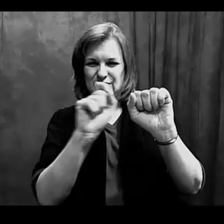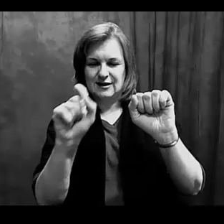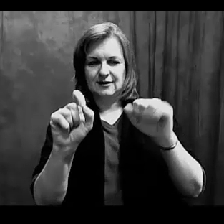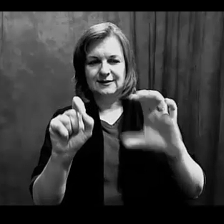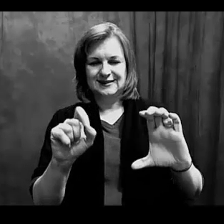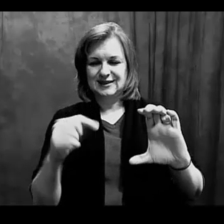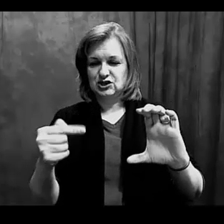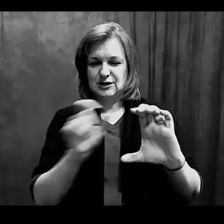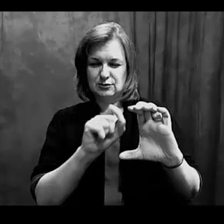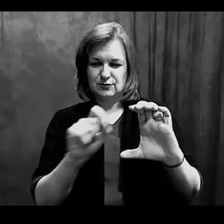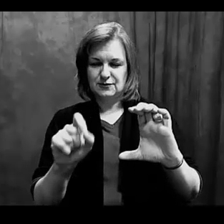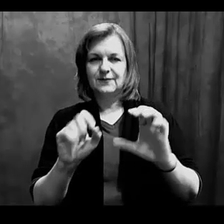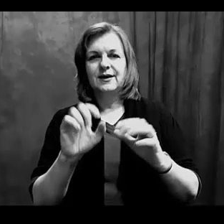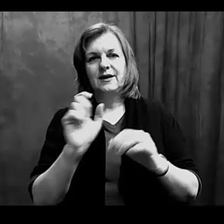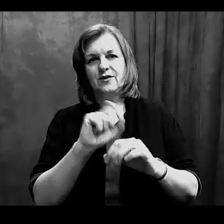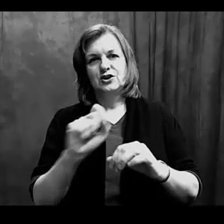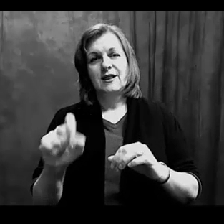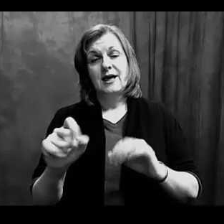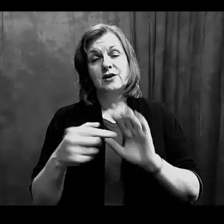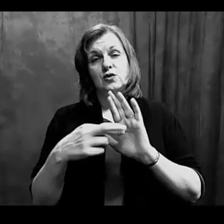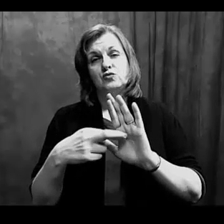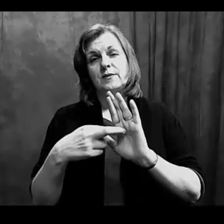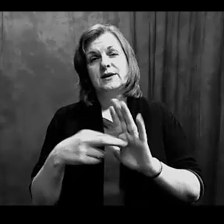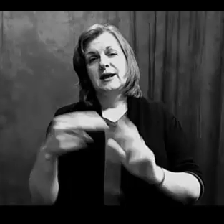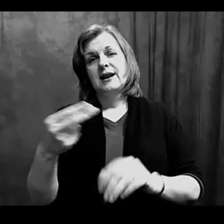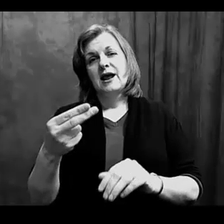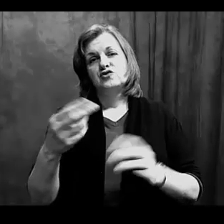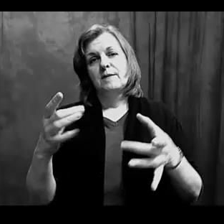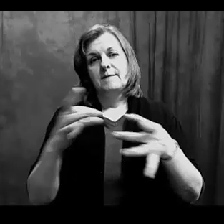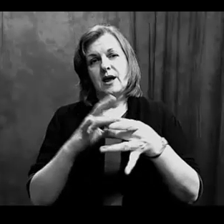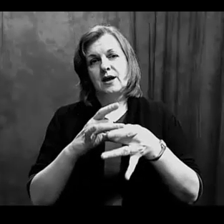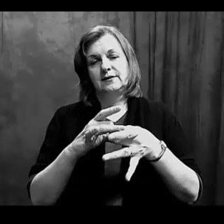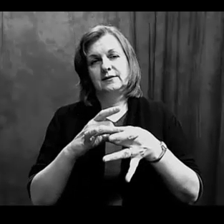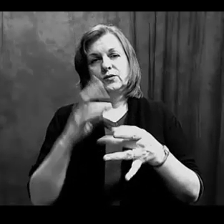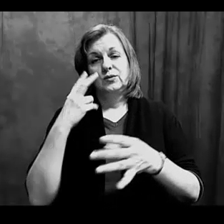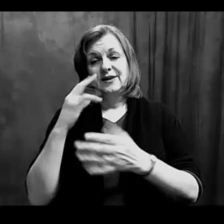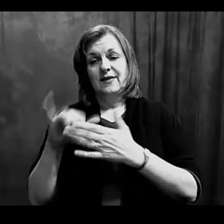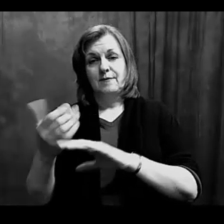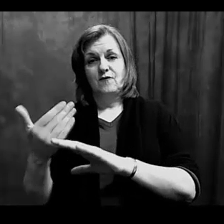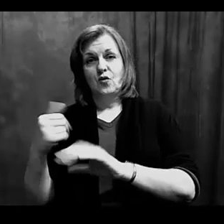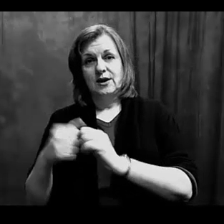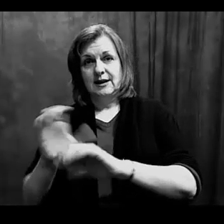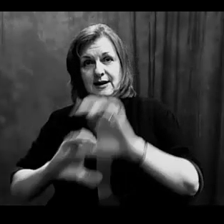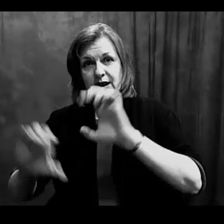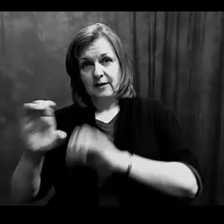we're gonna take two polynucleotide strands and stick them together so it looks like this